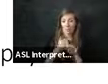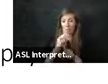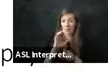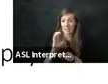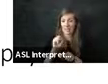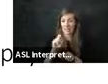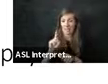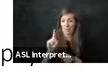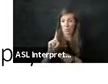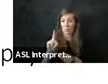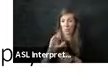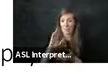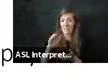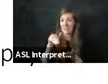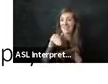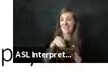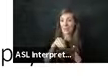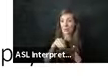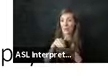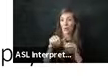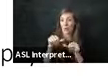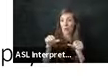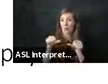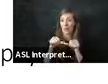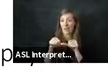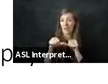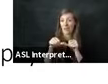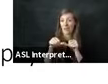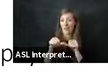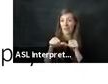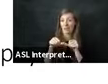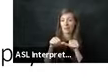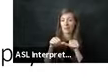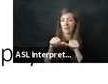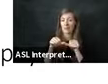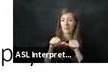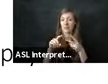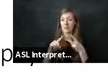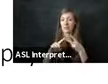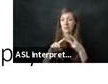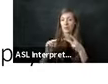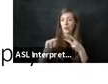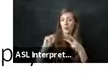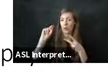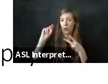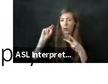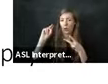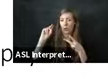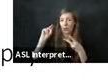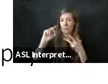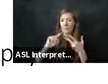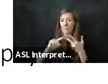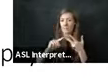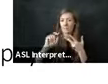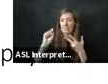the central region of the county, followed by the North County and South County.